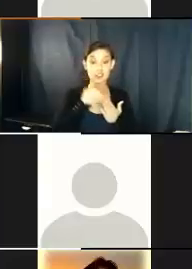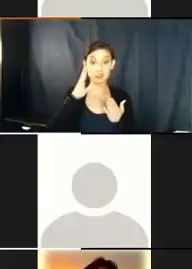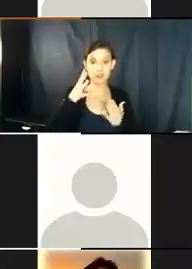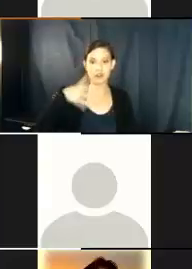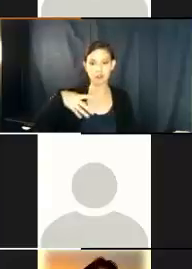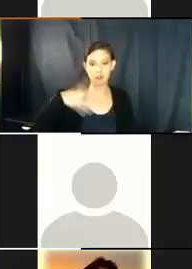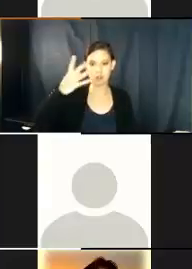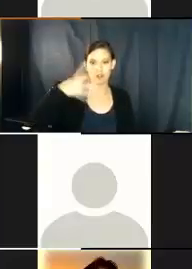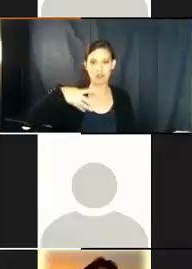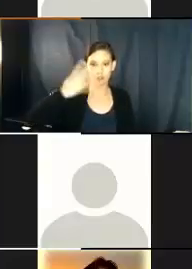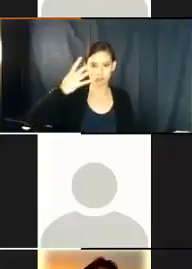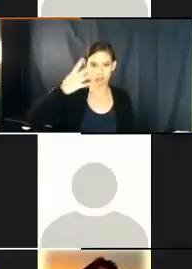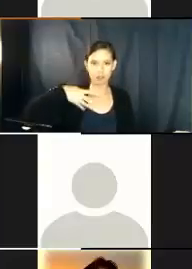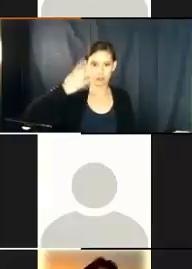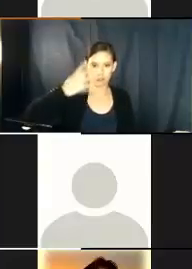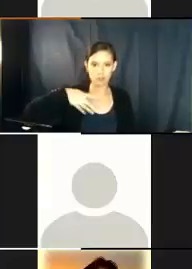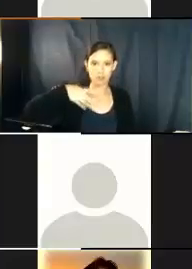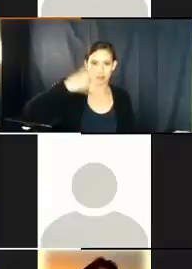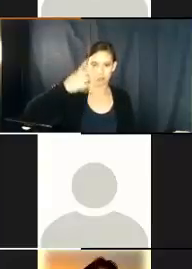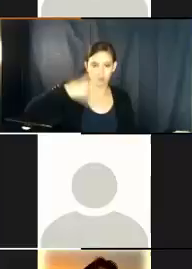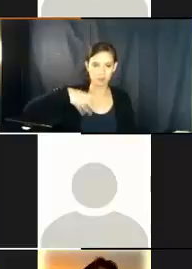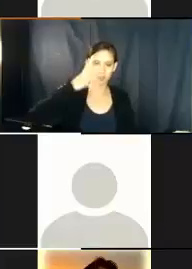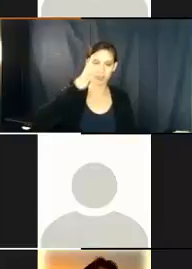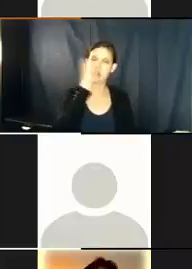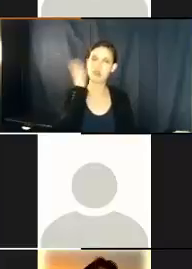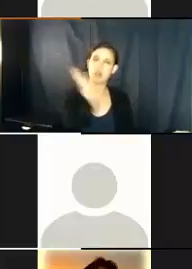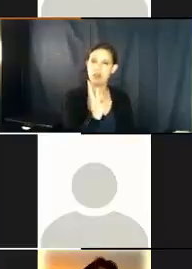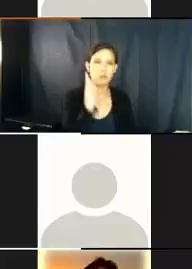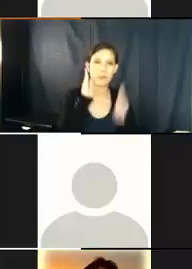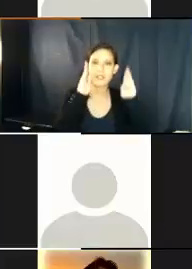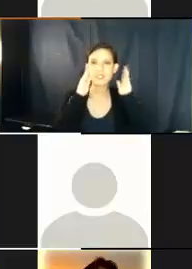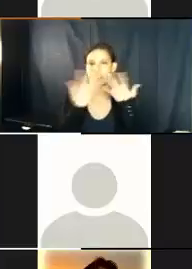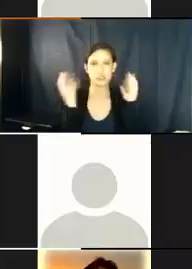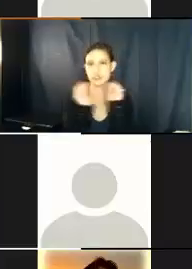they're going to zone out and not really pay attention to what's on the screen.